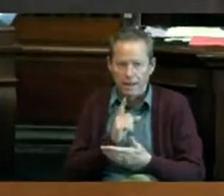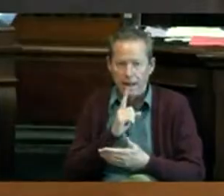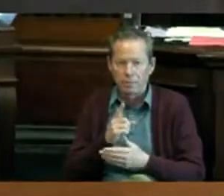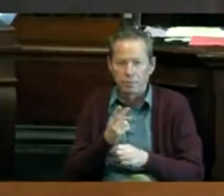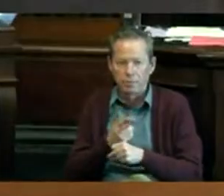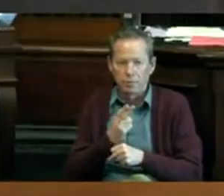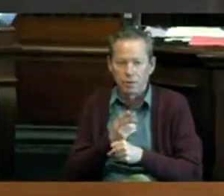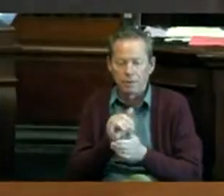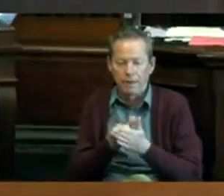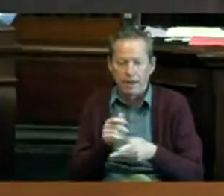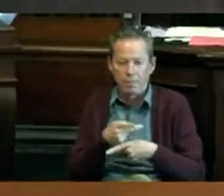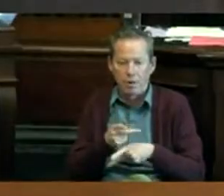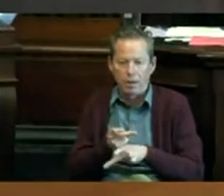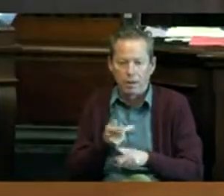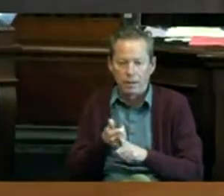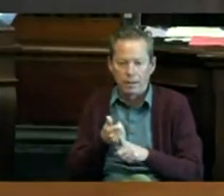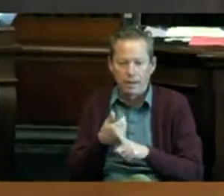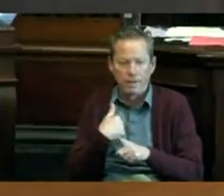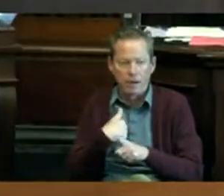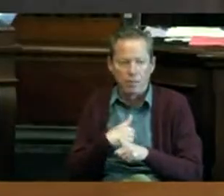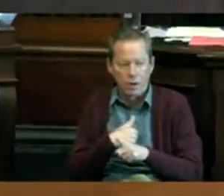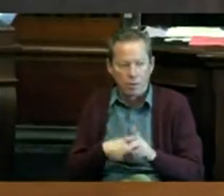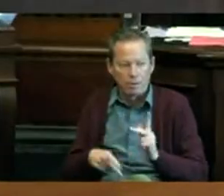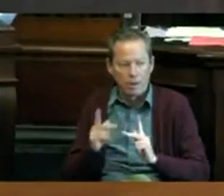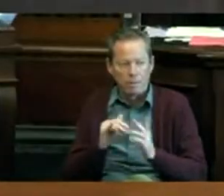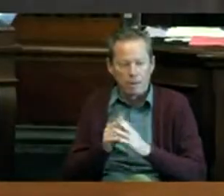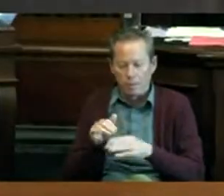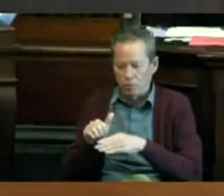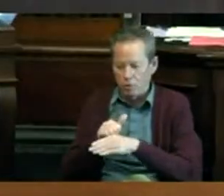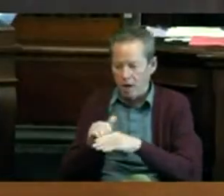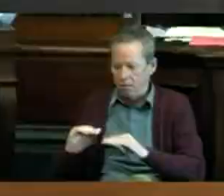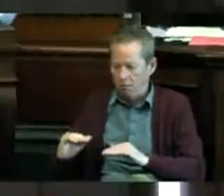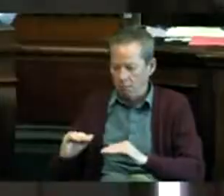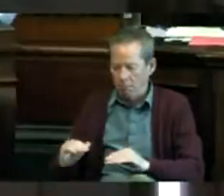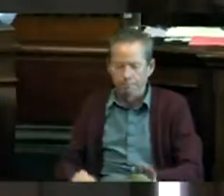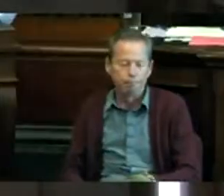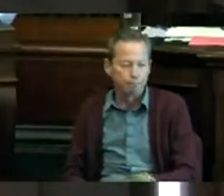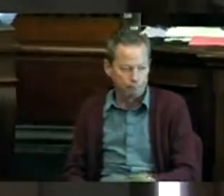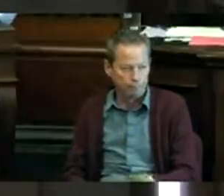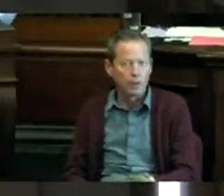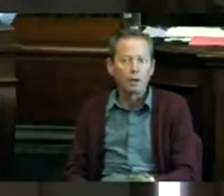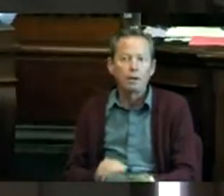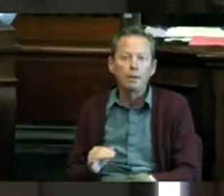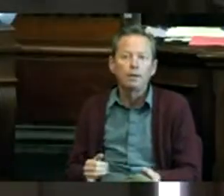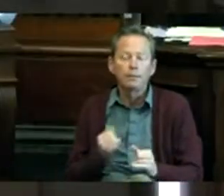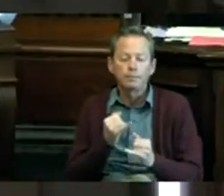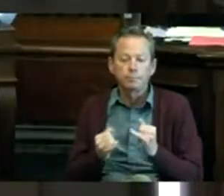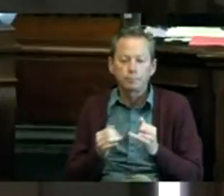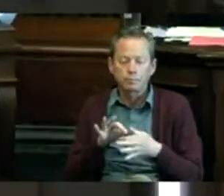them the benefits based on real facts, based on actual usage of